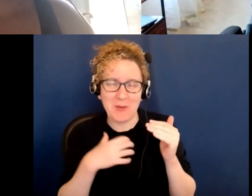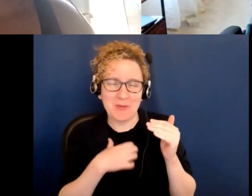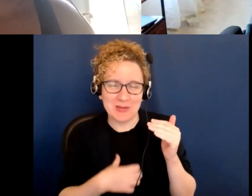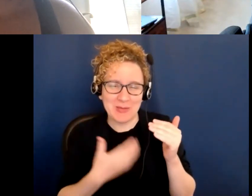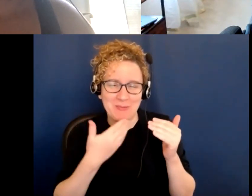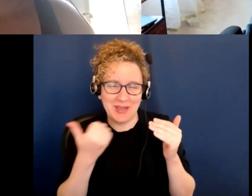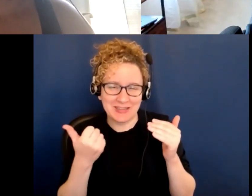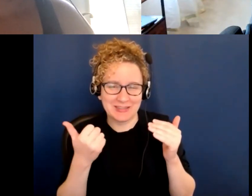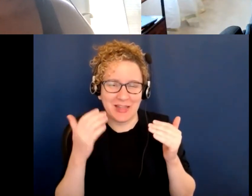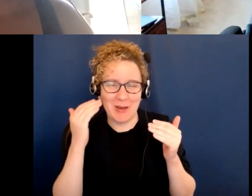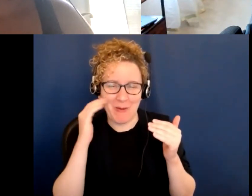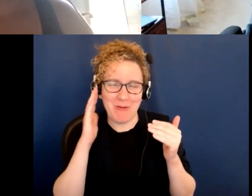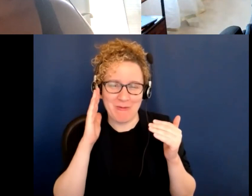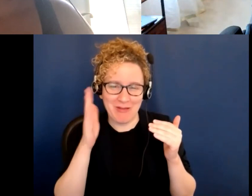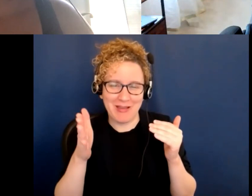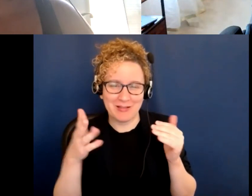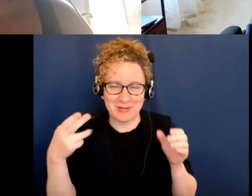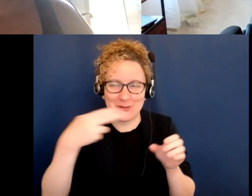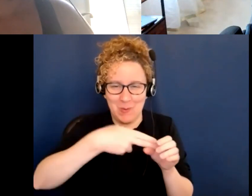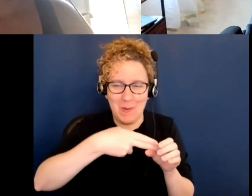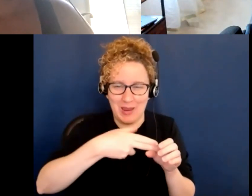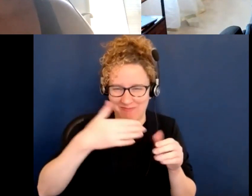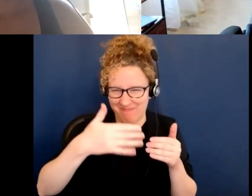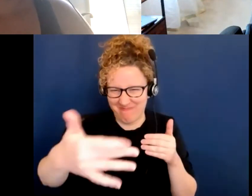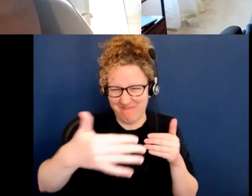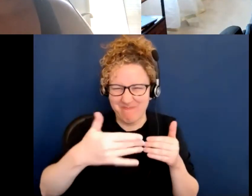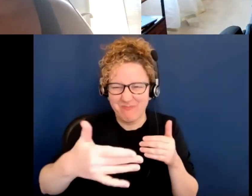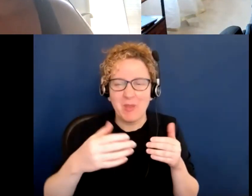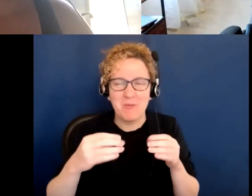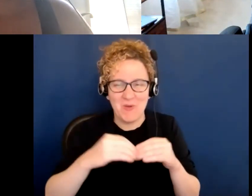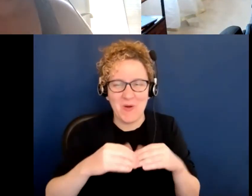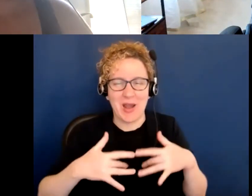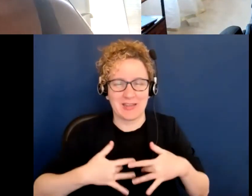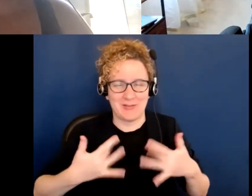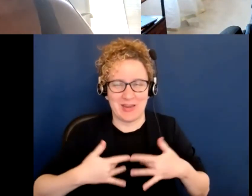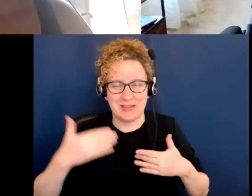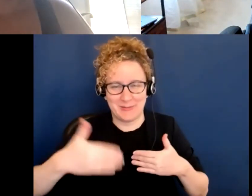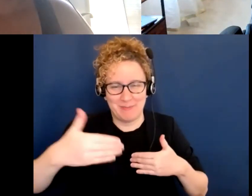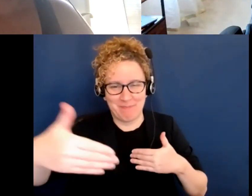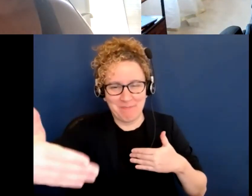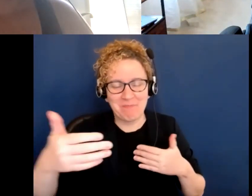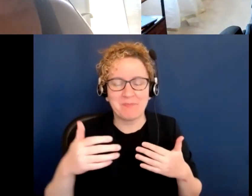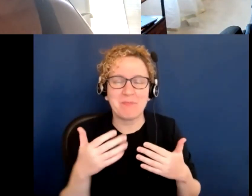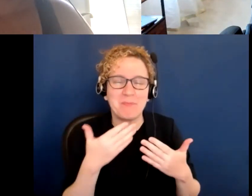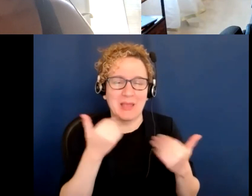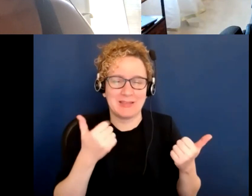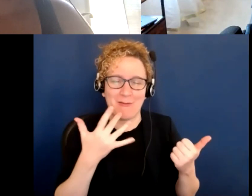I know you are going to probably join us later on for more activities. But best of luck to you.